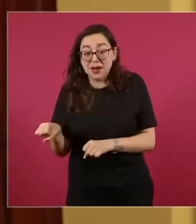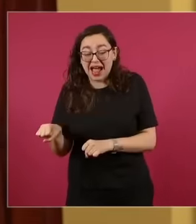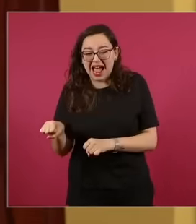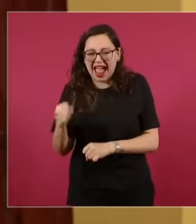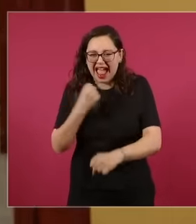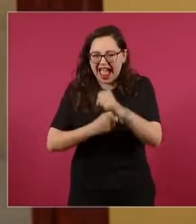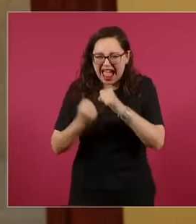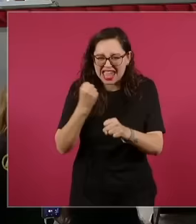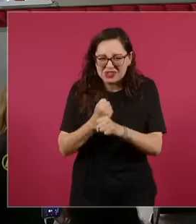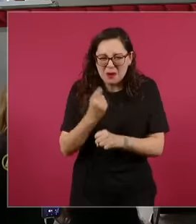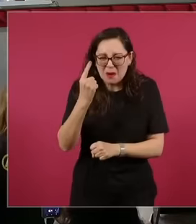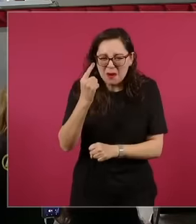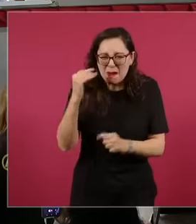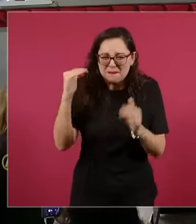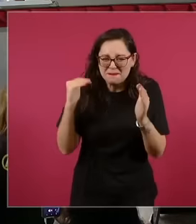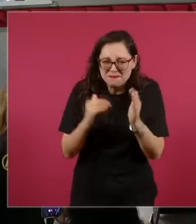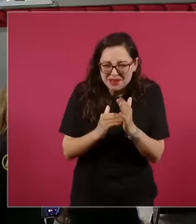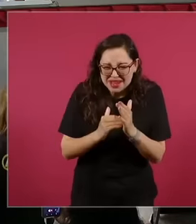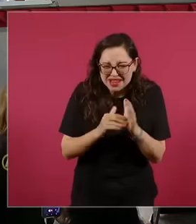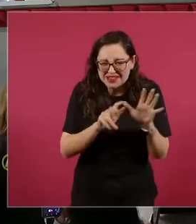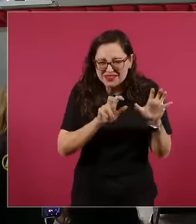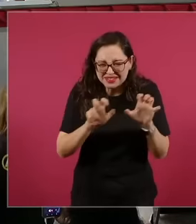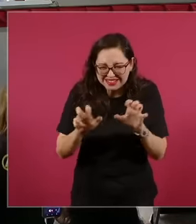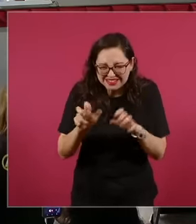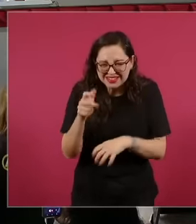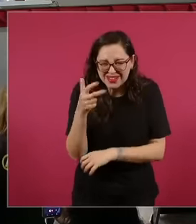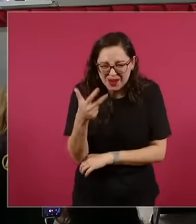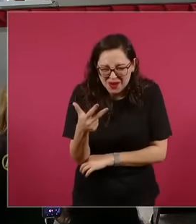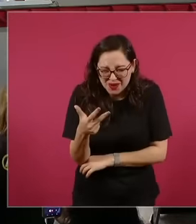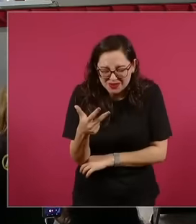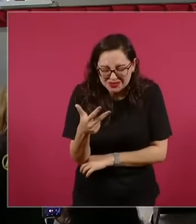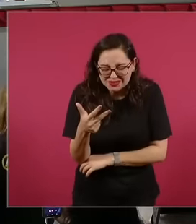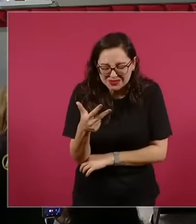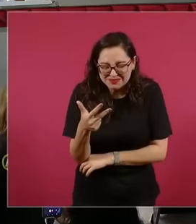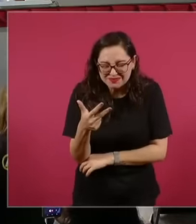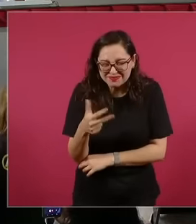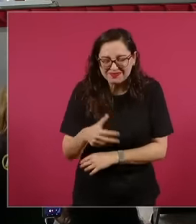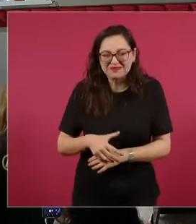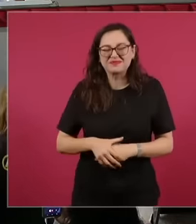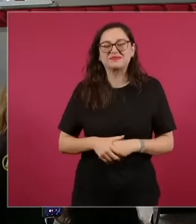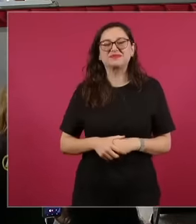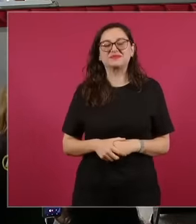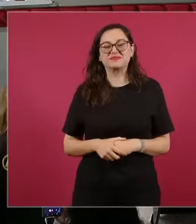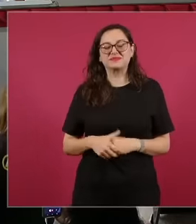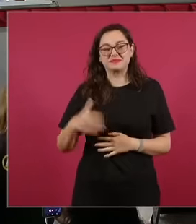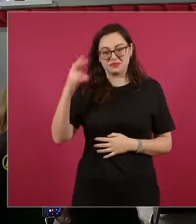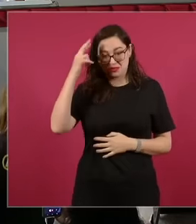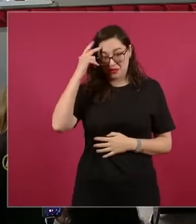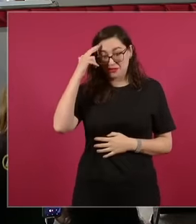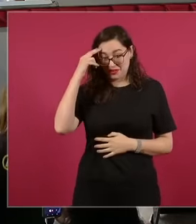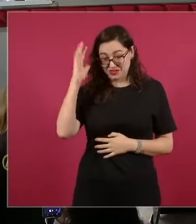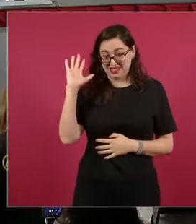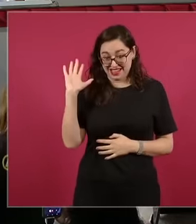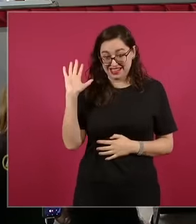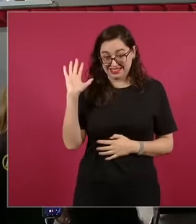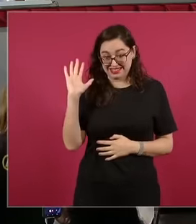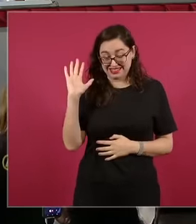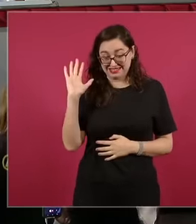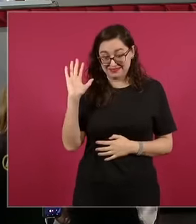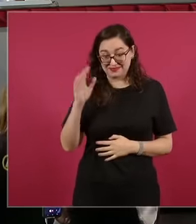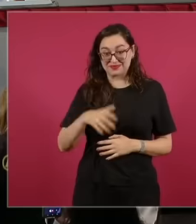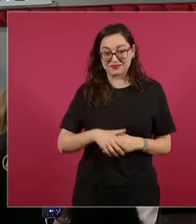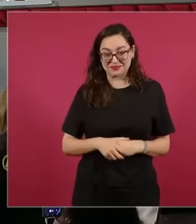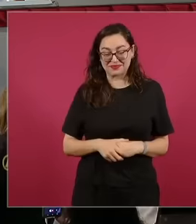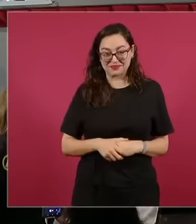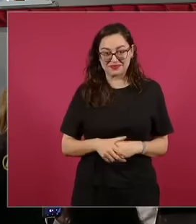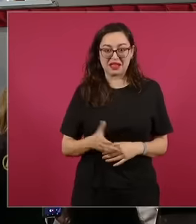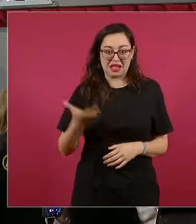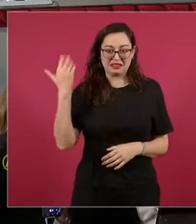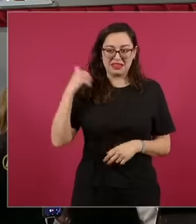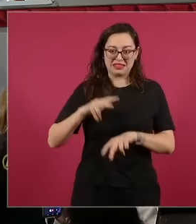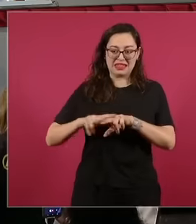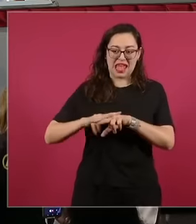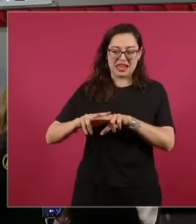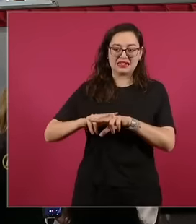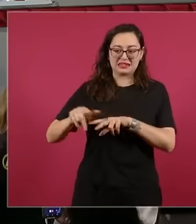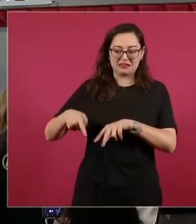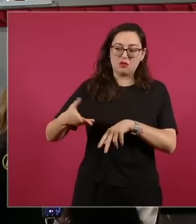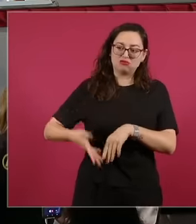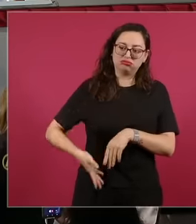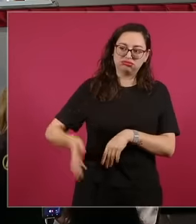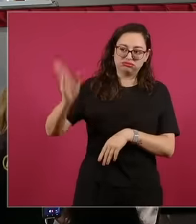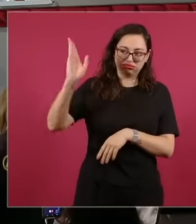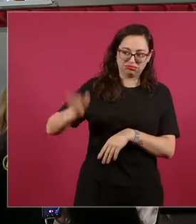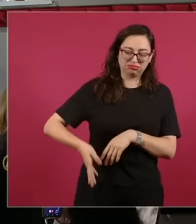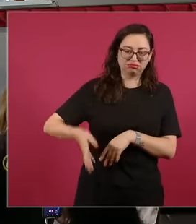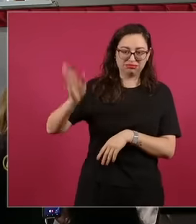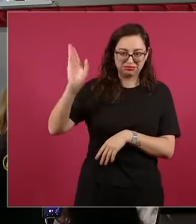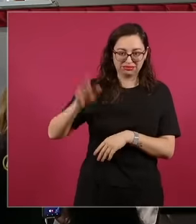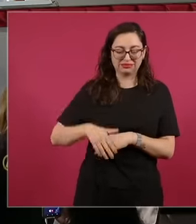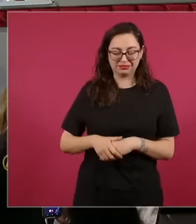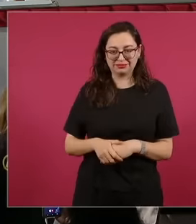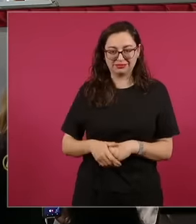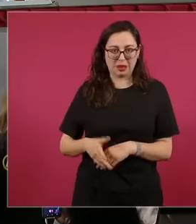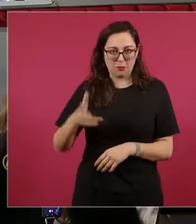08 with Porfirio Díaz, which was when that delm train was made in a property called